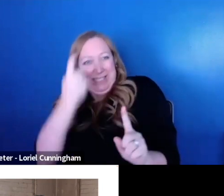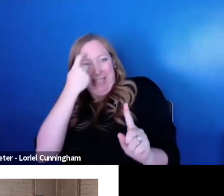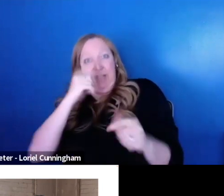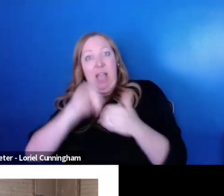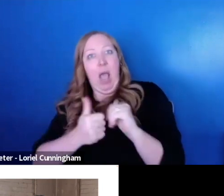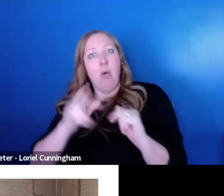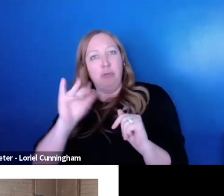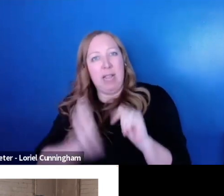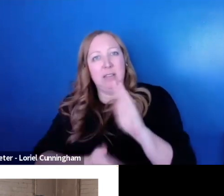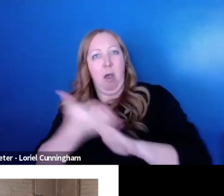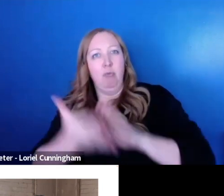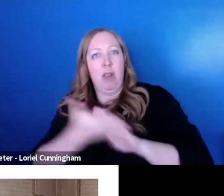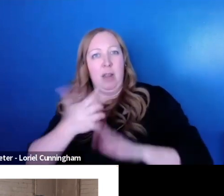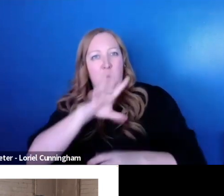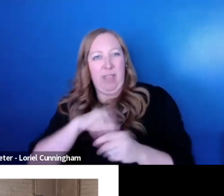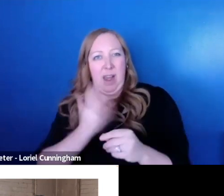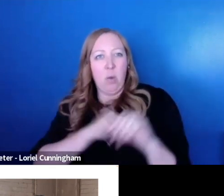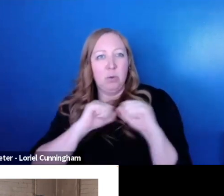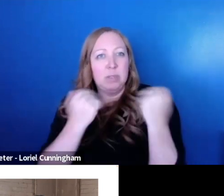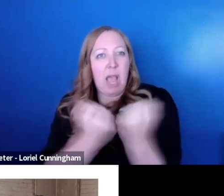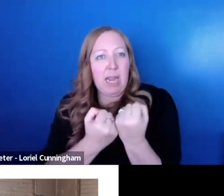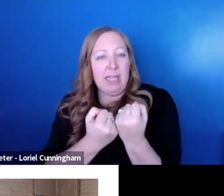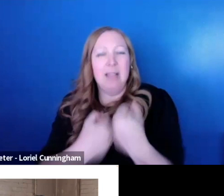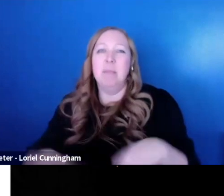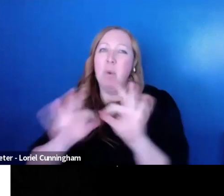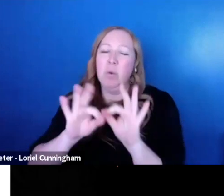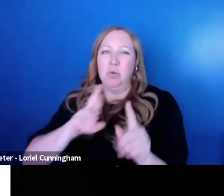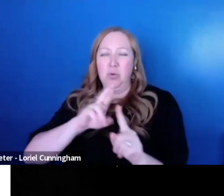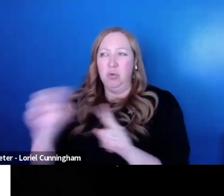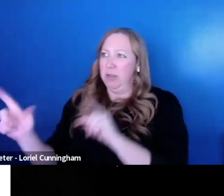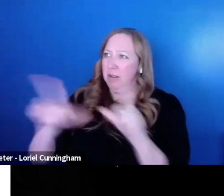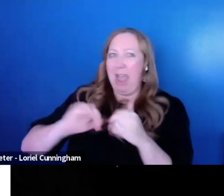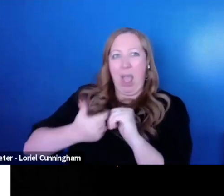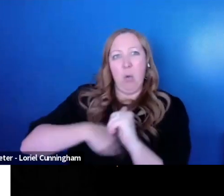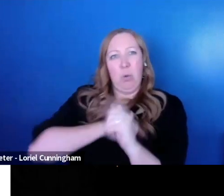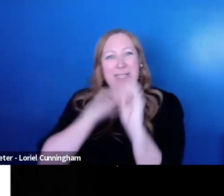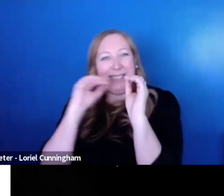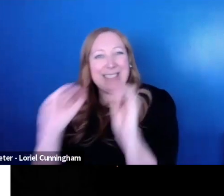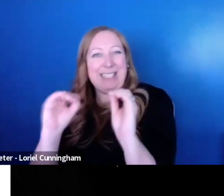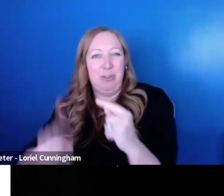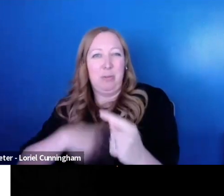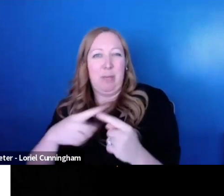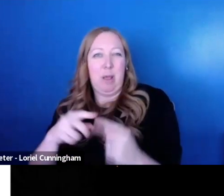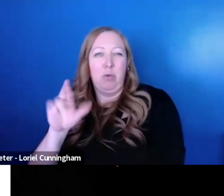rethink how we teach about racism and understand racism. Secondly I want to go to